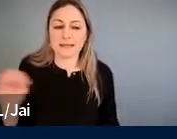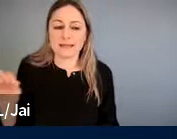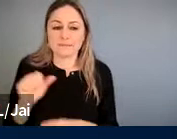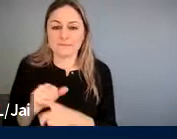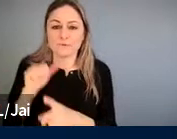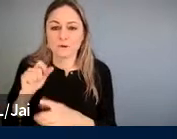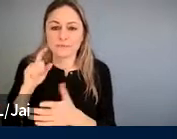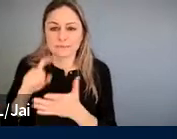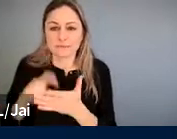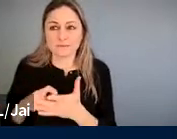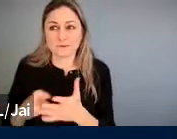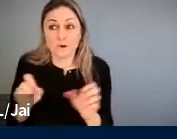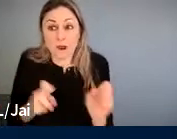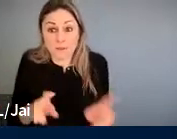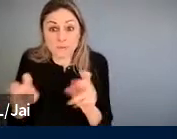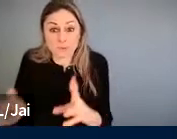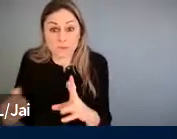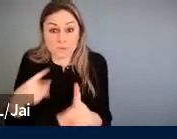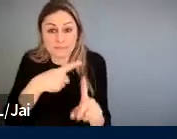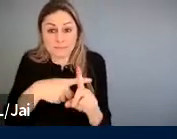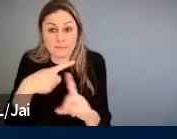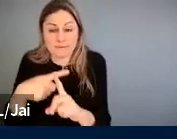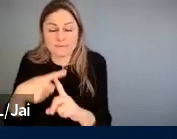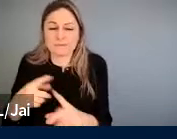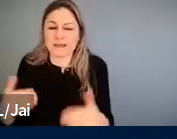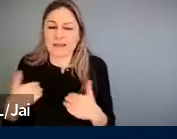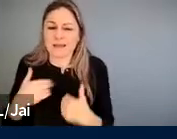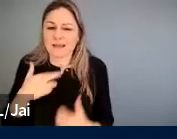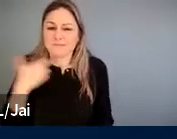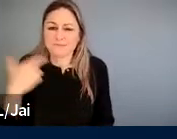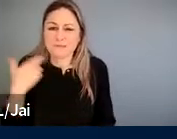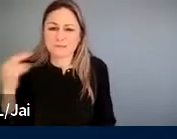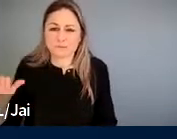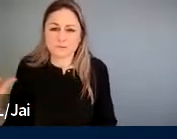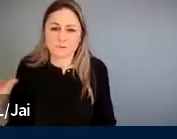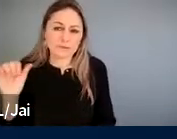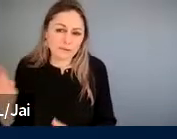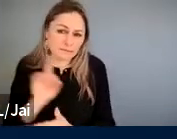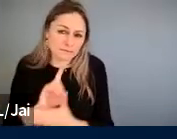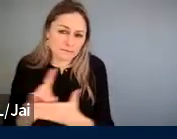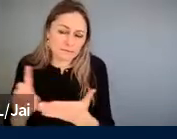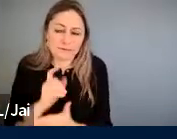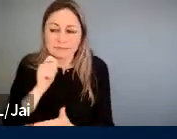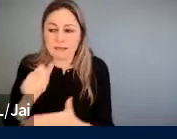but they come with risks and check discriminatory and inaccessible.